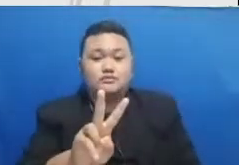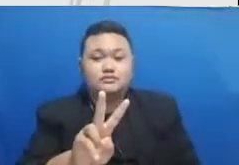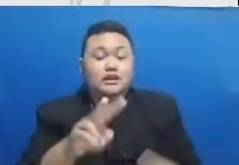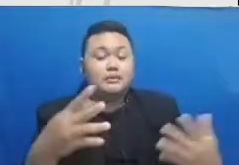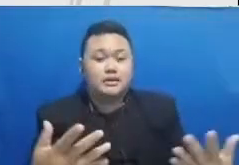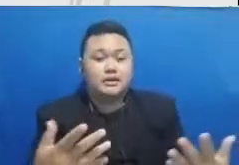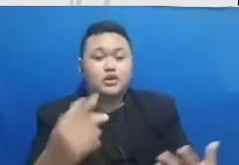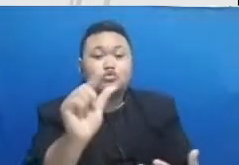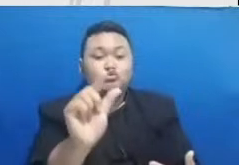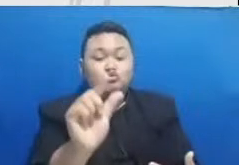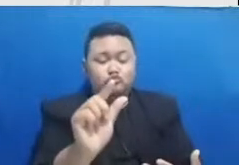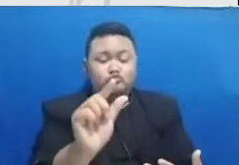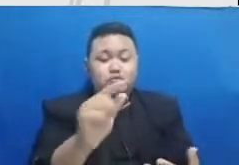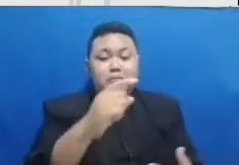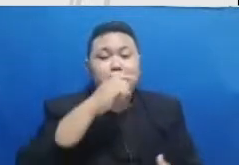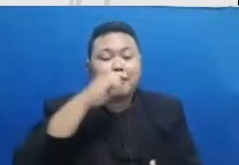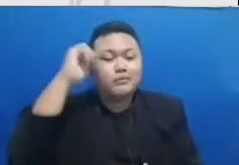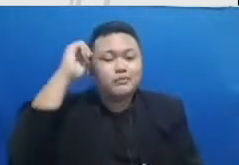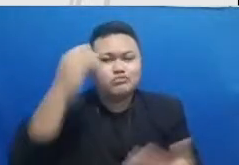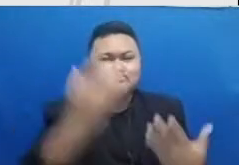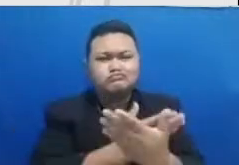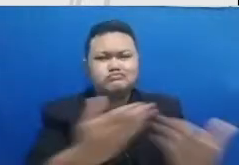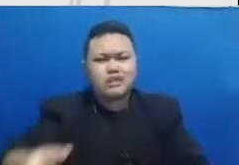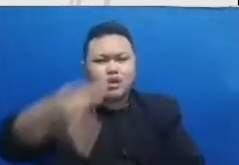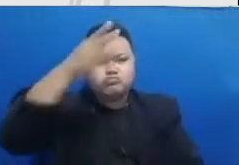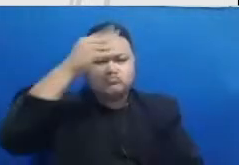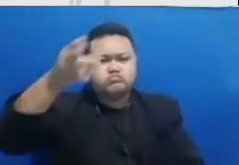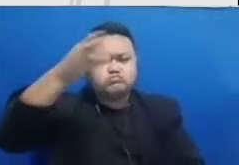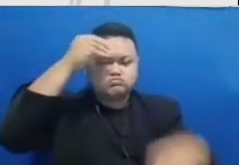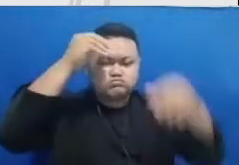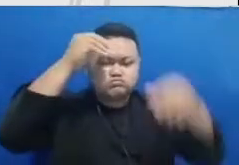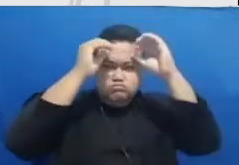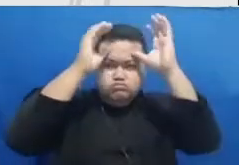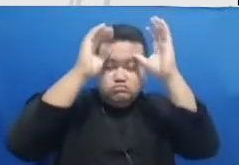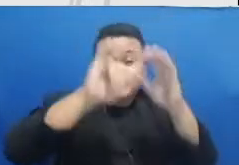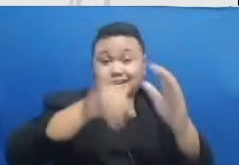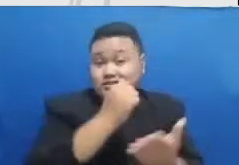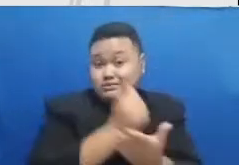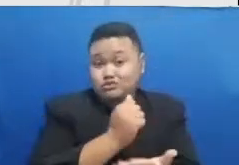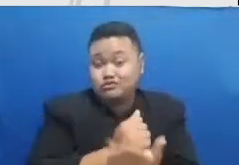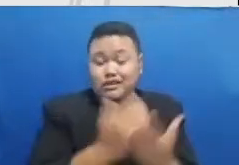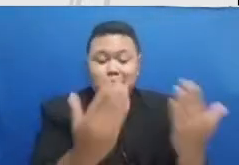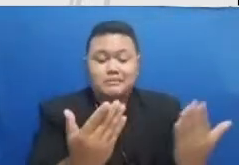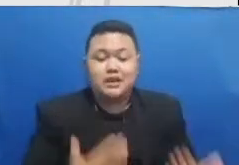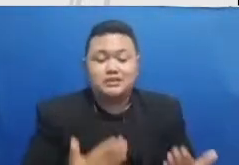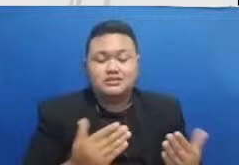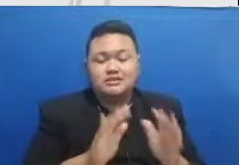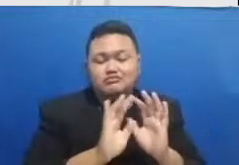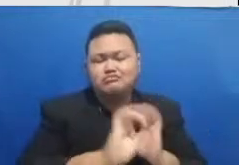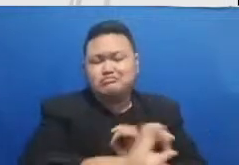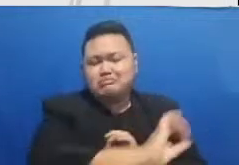and Mrs. that any application introduced to us can used in the classroom, it is very